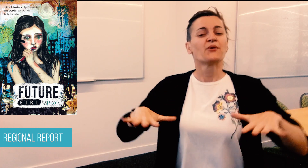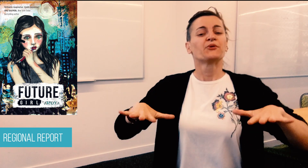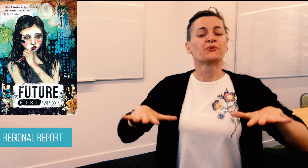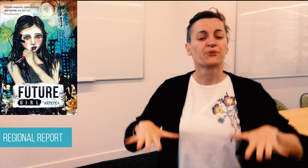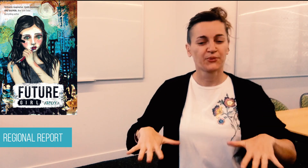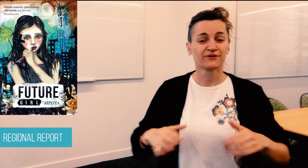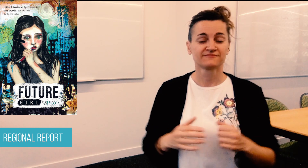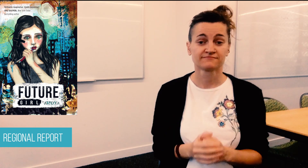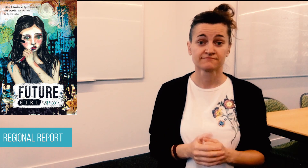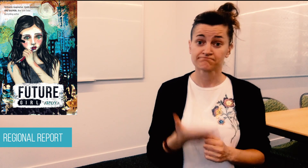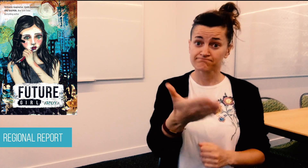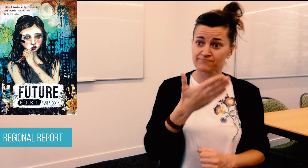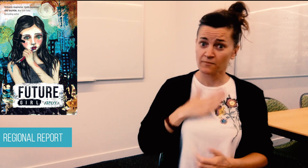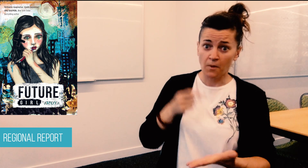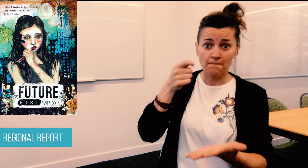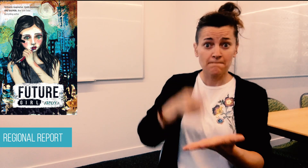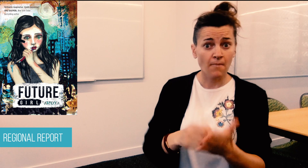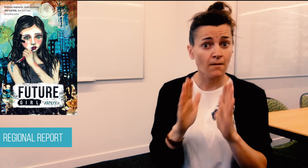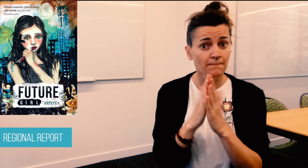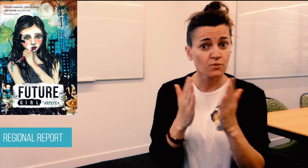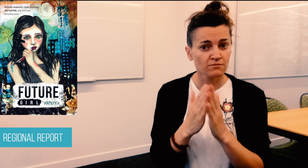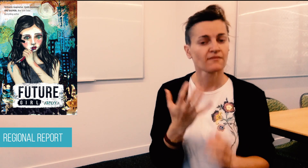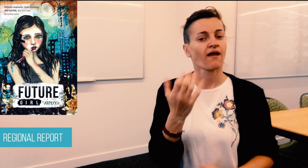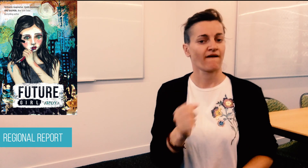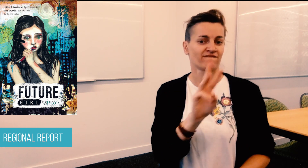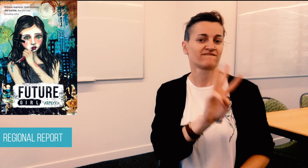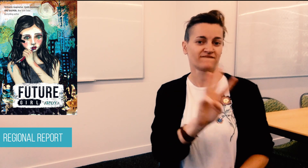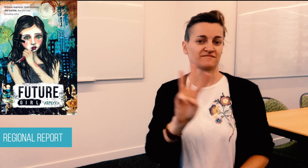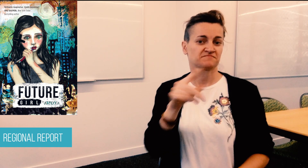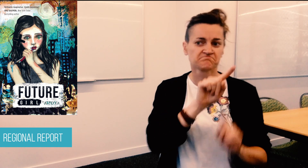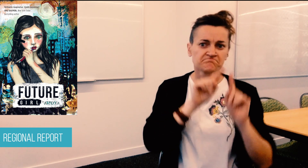we’ll have to see! The book can be purchased on Asphixia’s